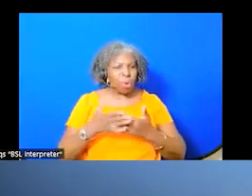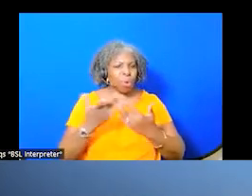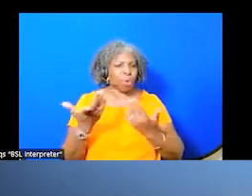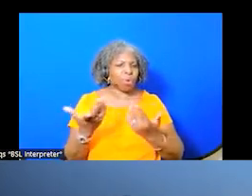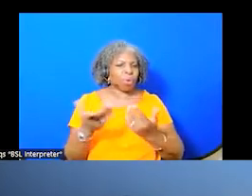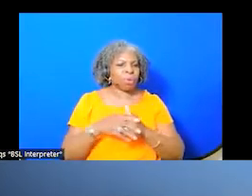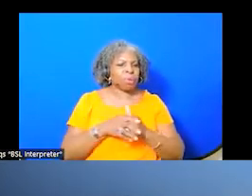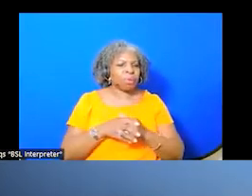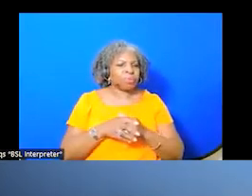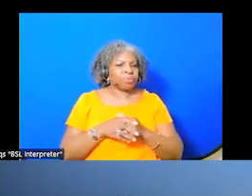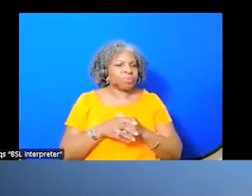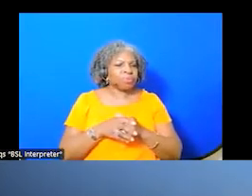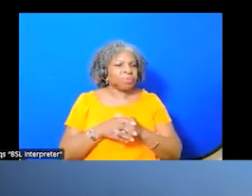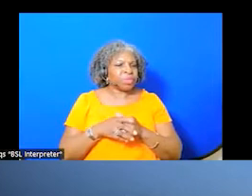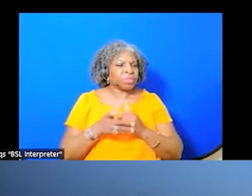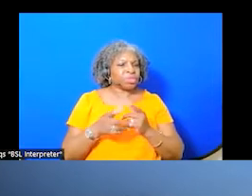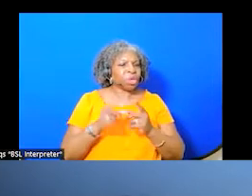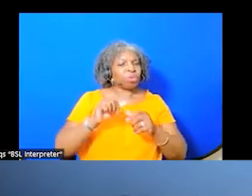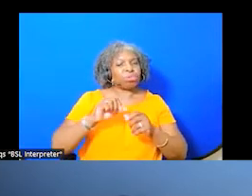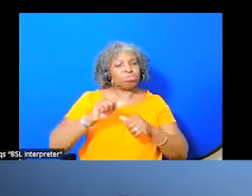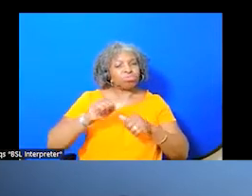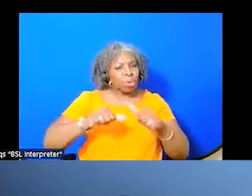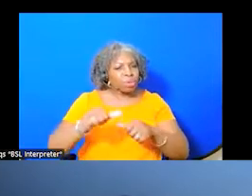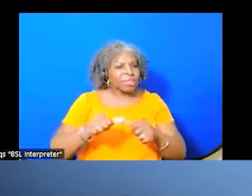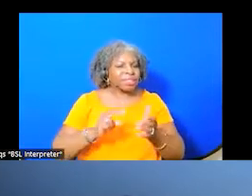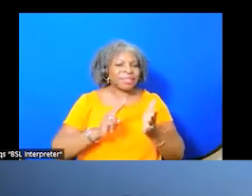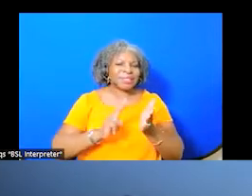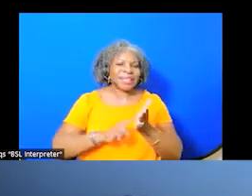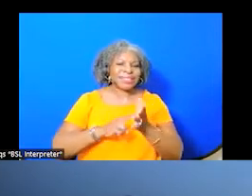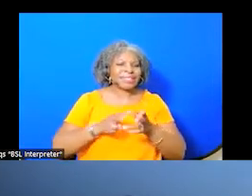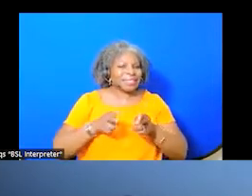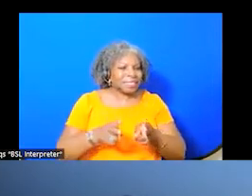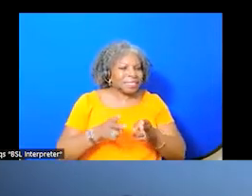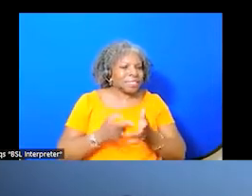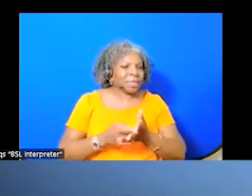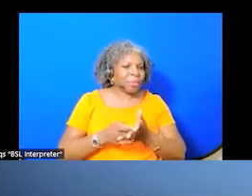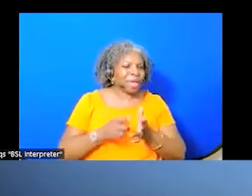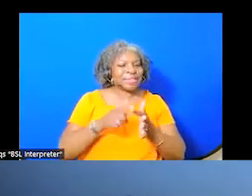nested systems, and essence thinking. So, what I would like you to do is I'd like